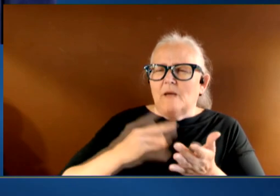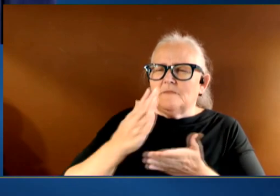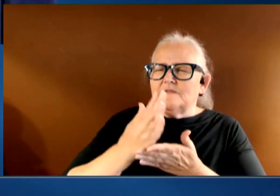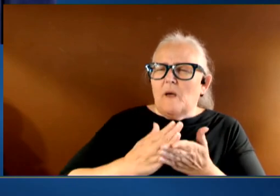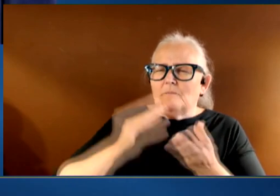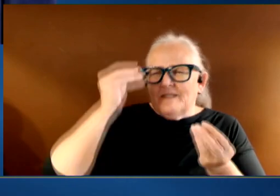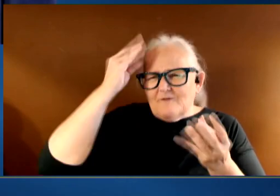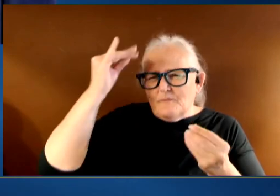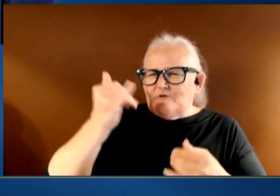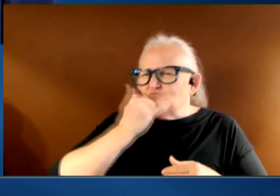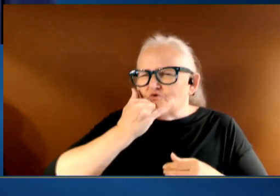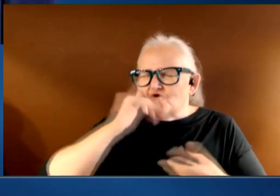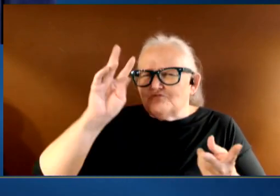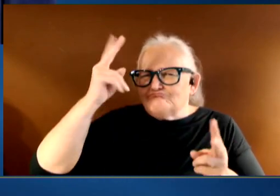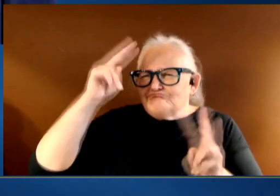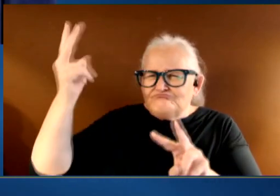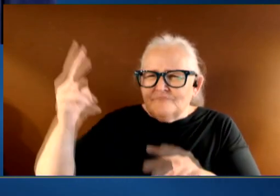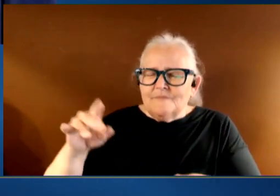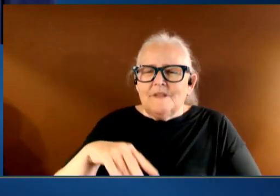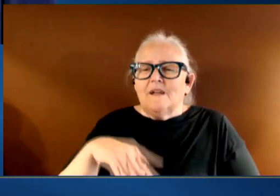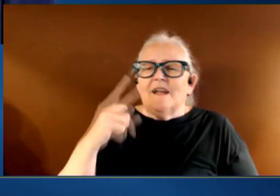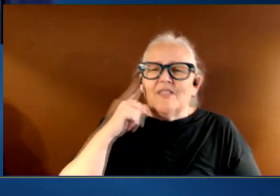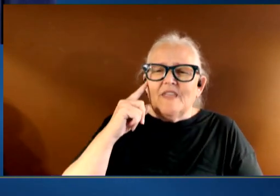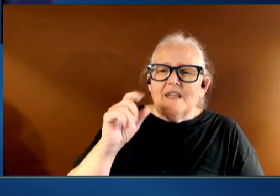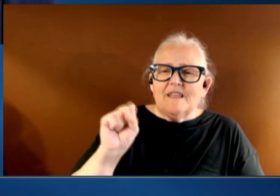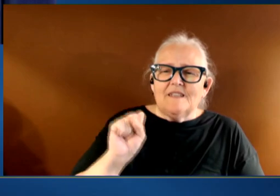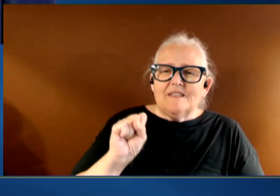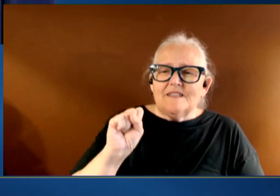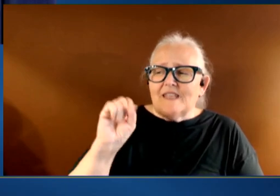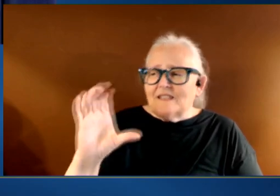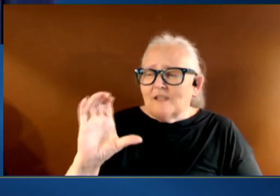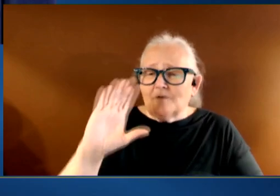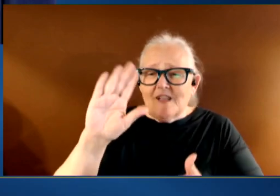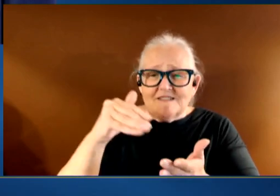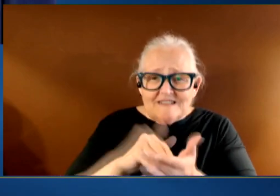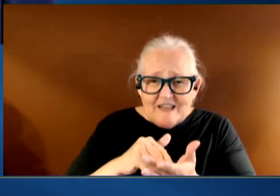I think at the sickle cell comprehensive centers probably have a higher use,